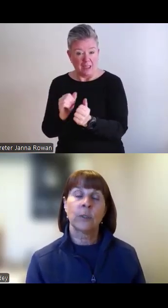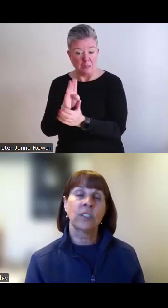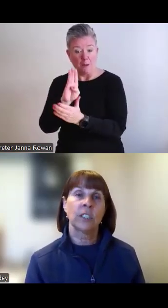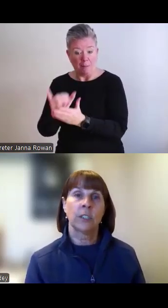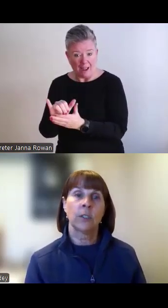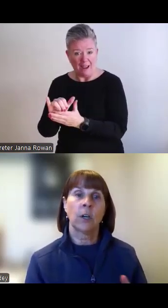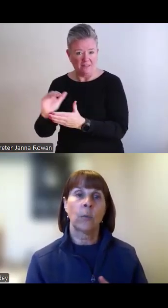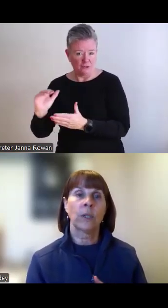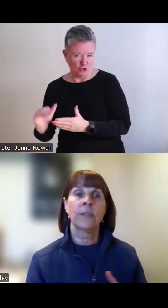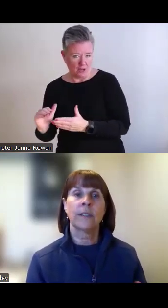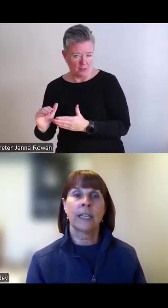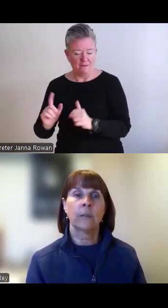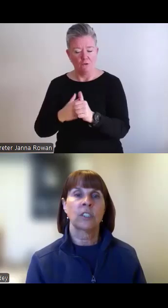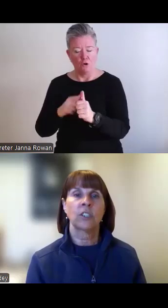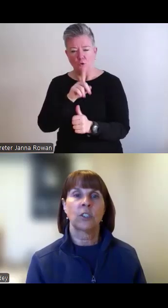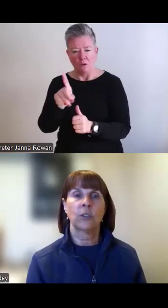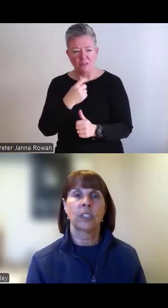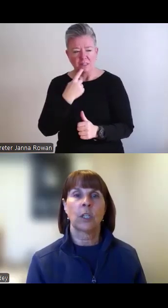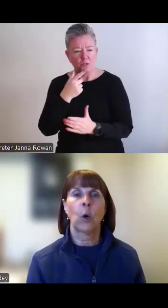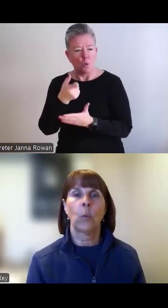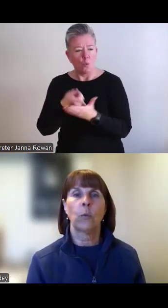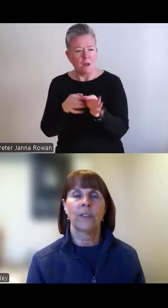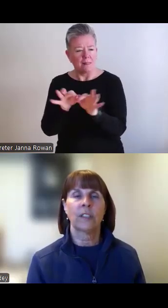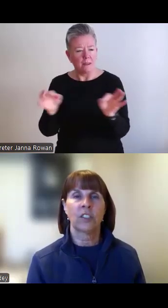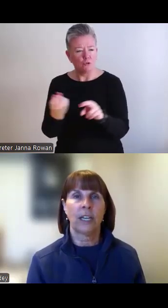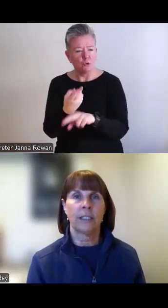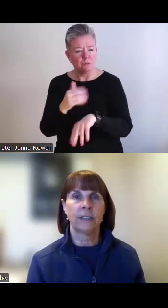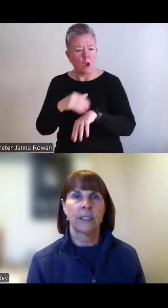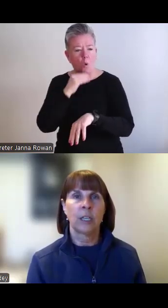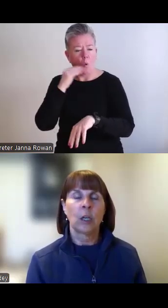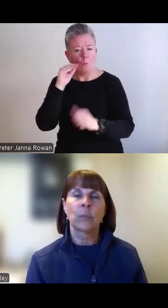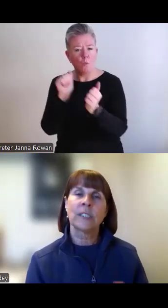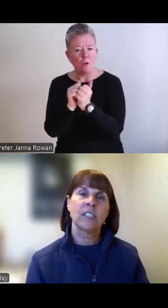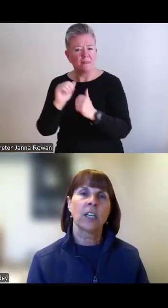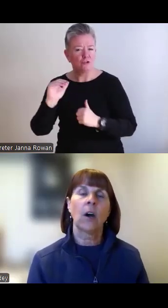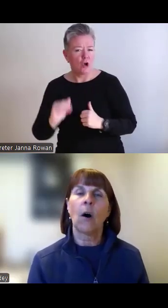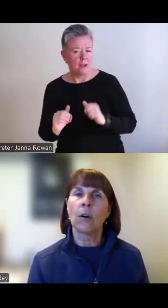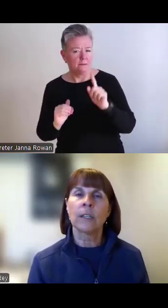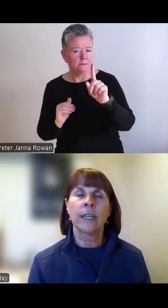first question here are, what are the languages used at home with the child. Please check all